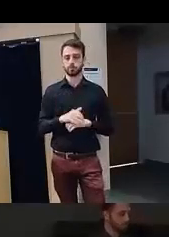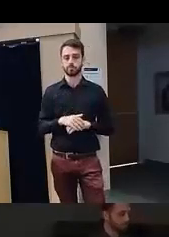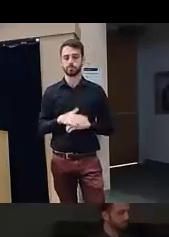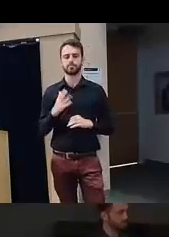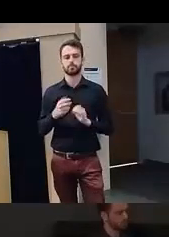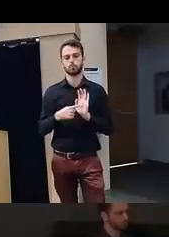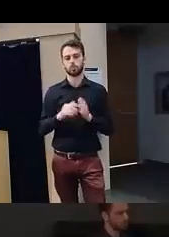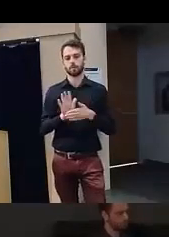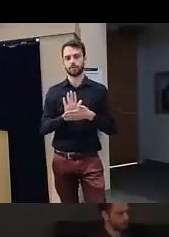okay